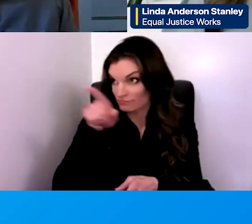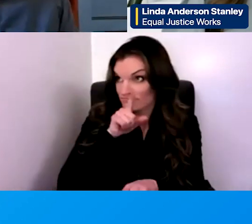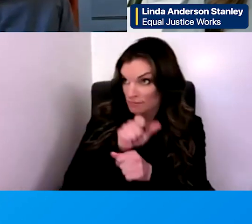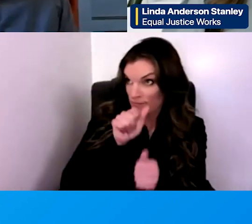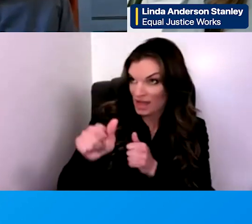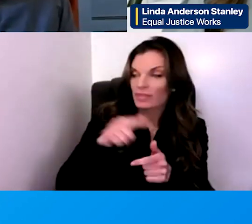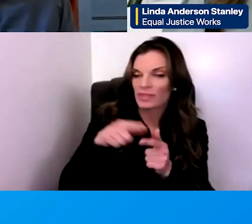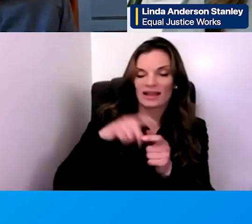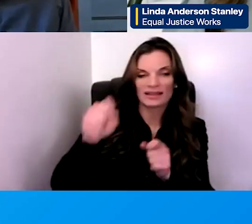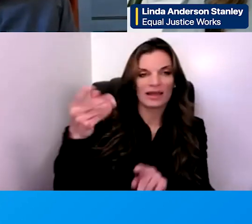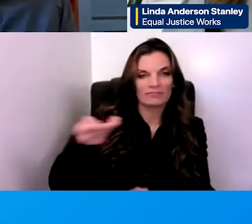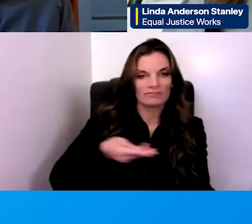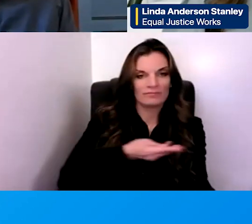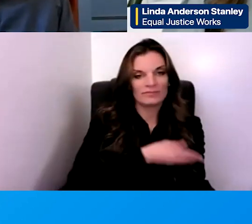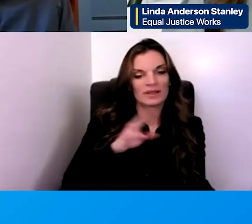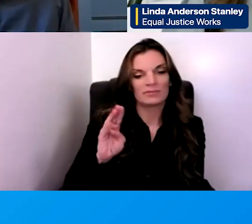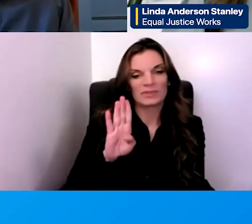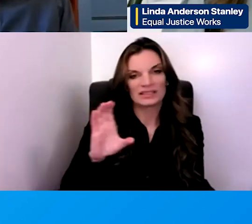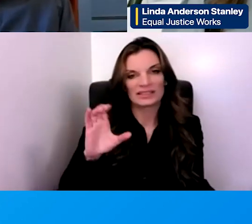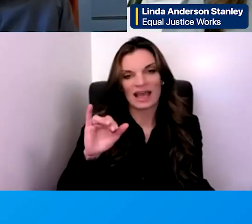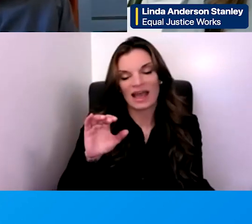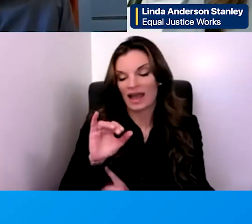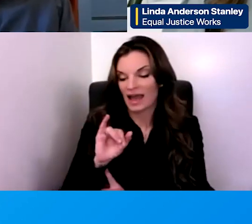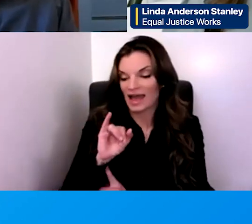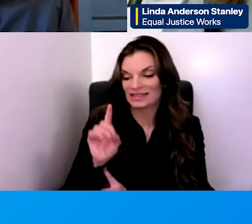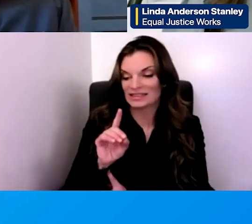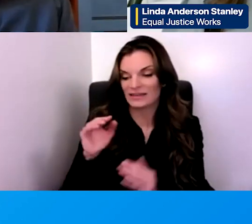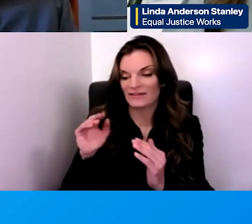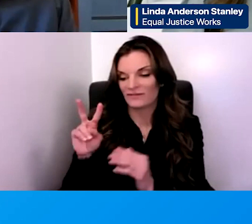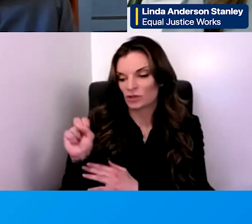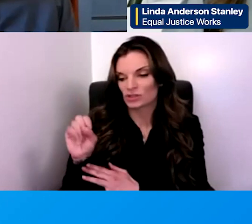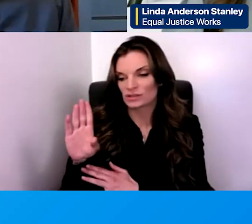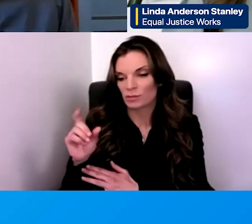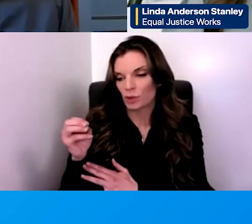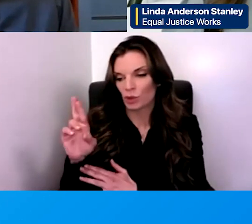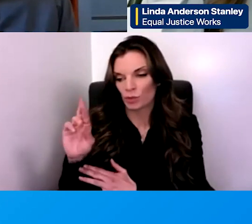which is by the way BCID versus bloomburg because some folks I think were asking.